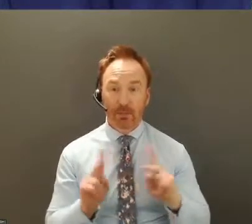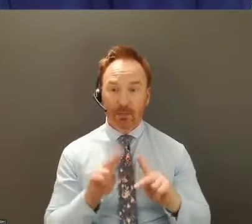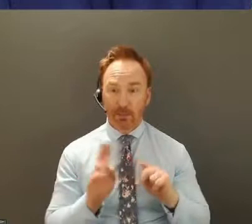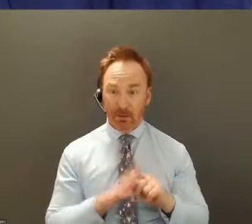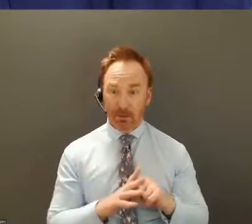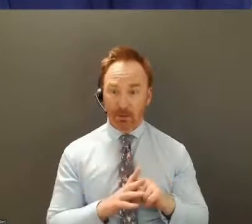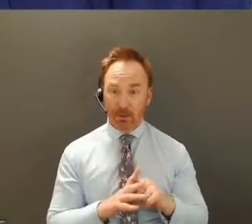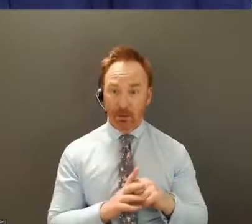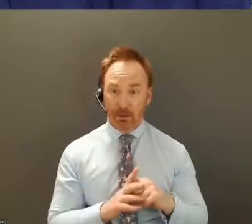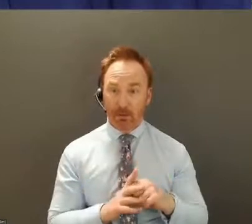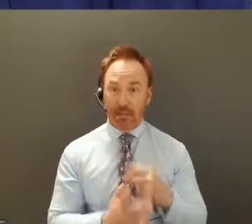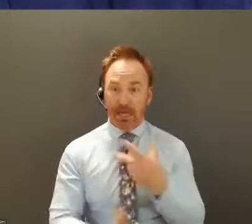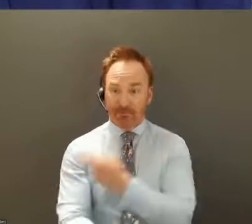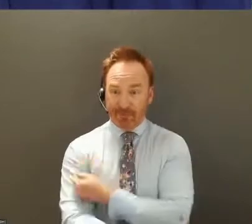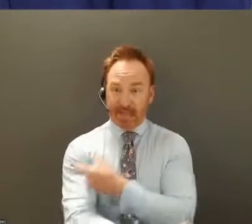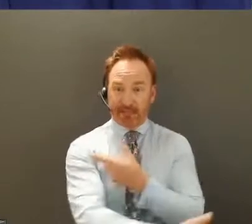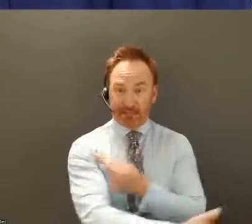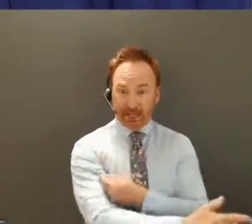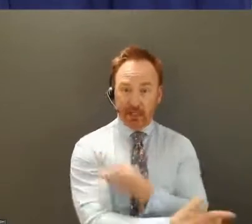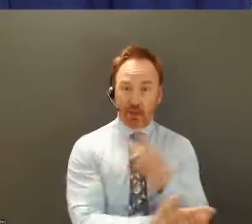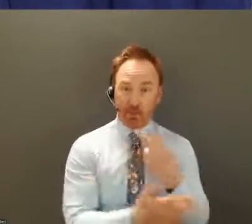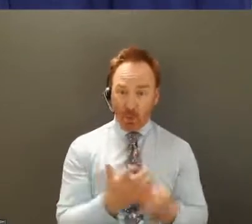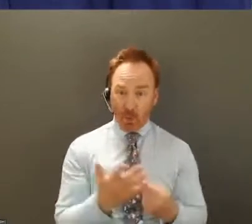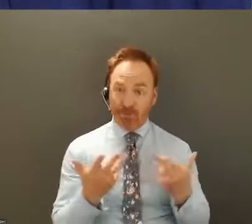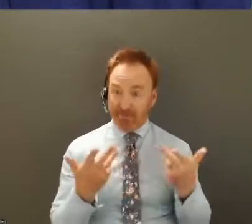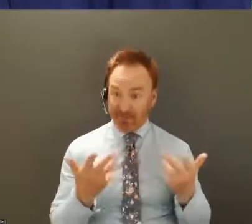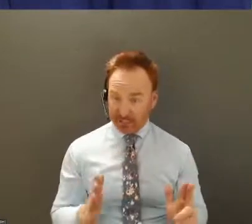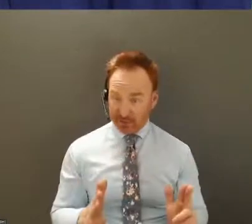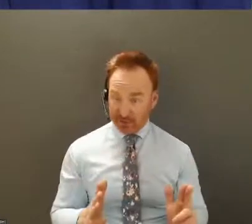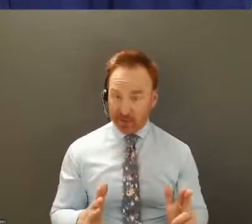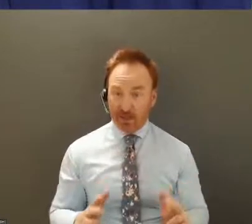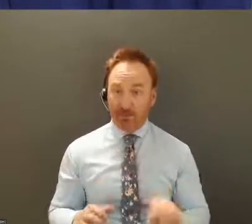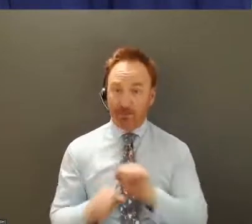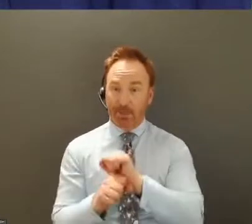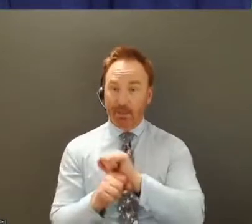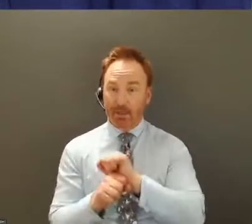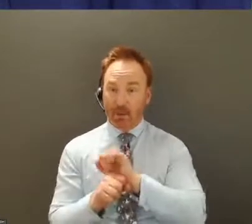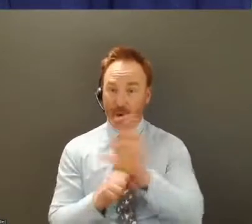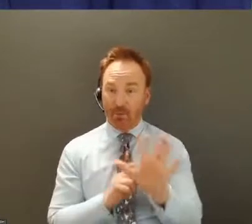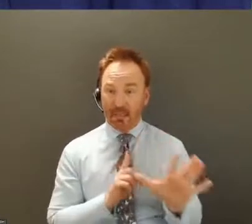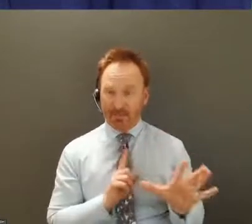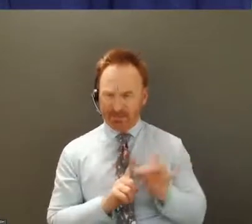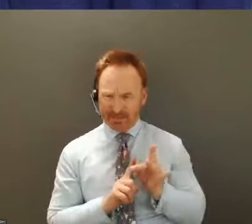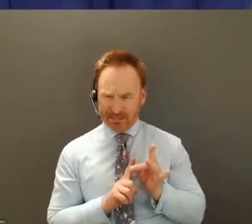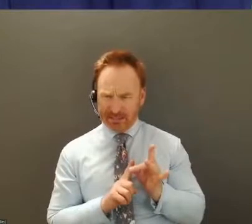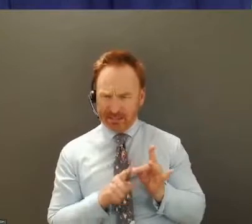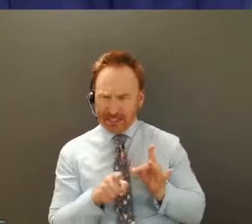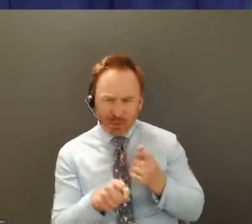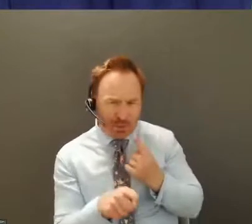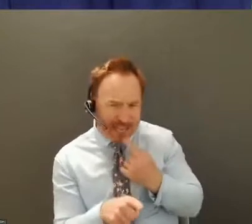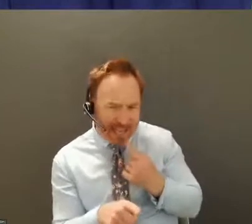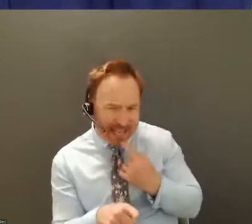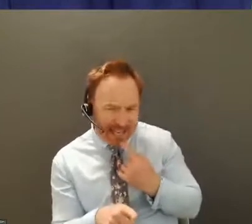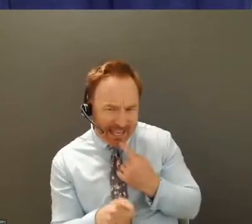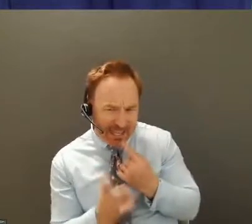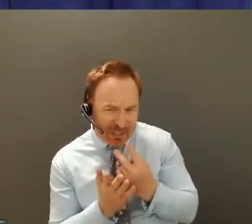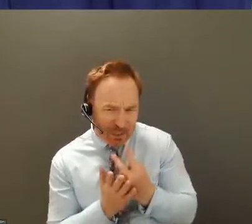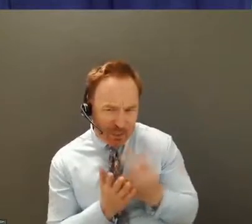Games to be held next month in terms of if this could turn in to a super-spreaders event and